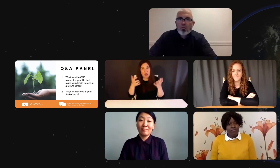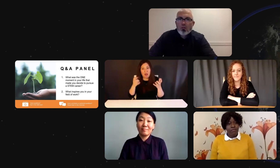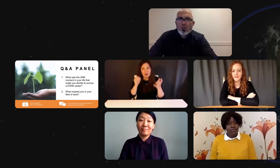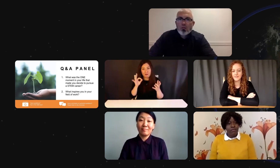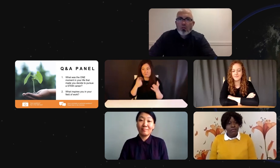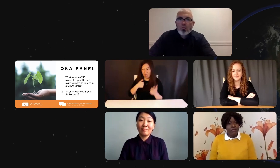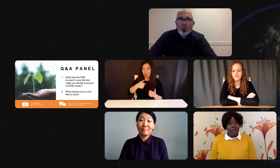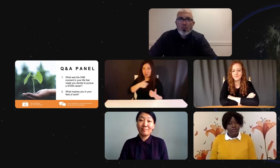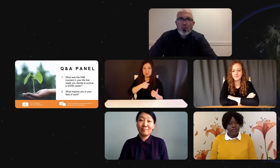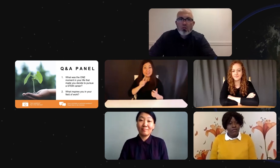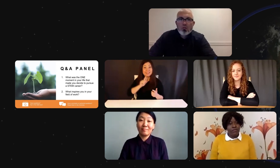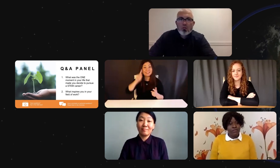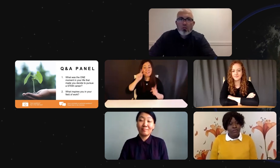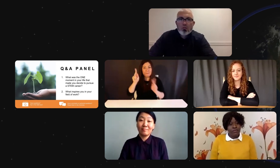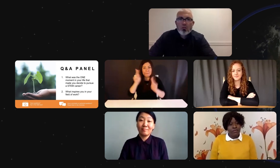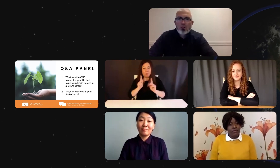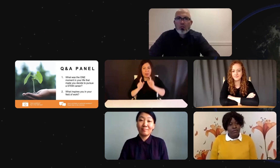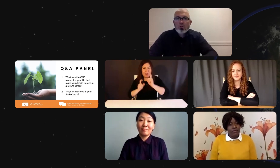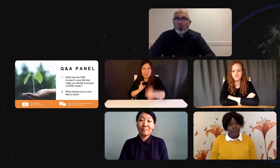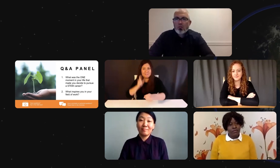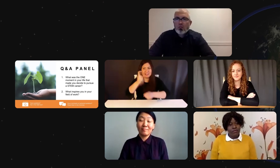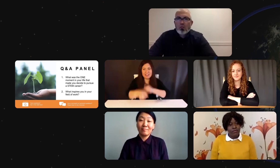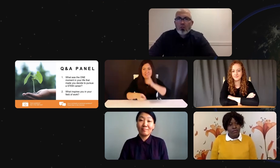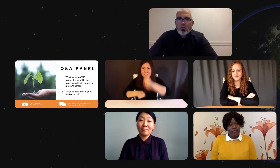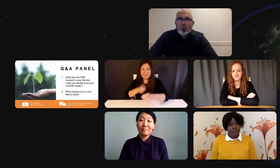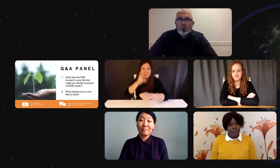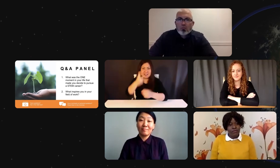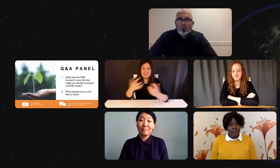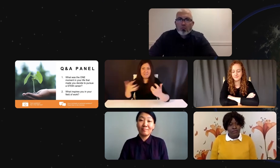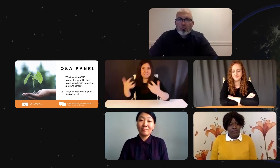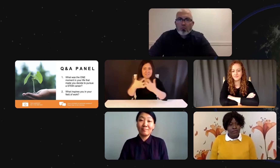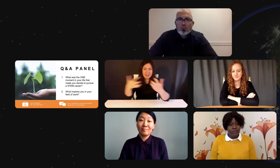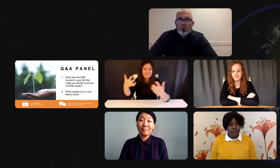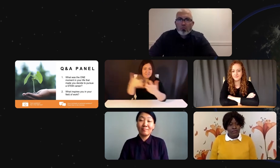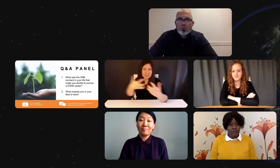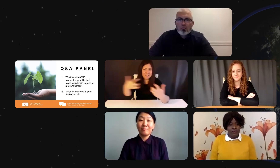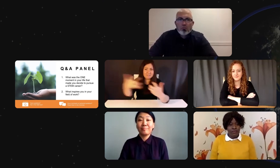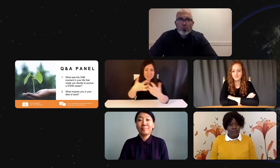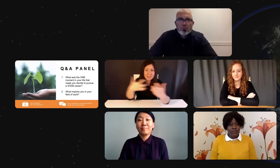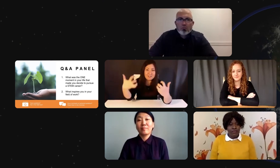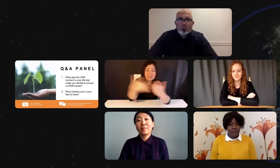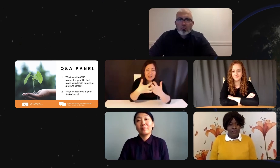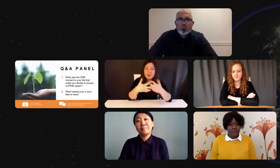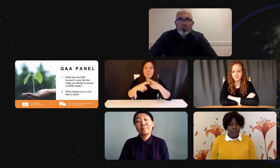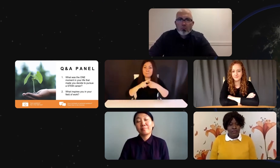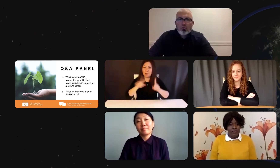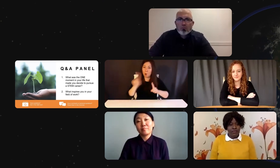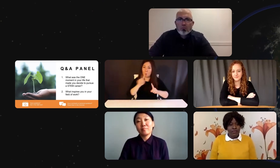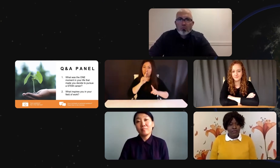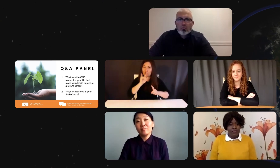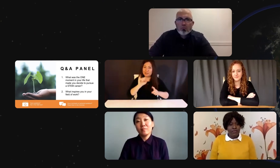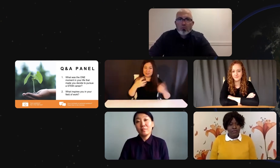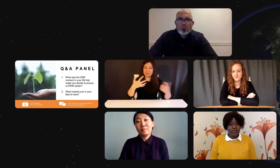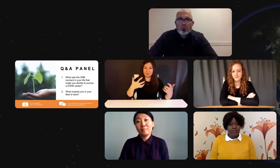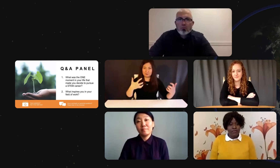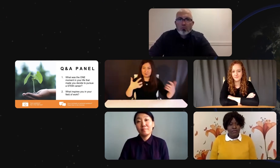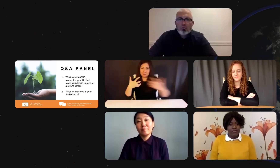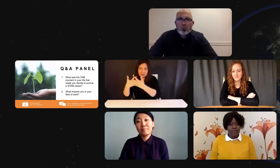There's a lot of deaf folks giving of ourselves and making that accommodation.